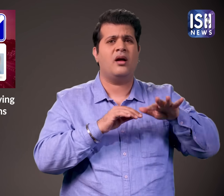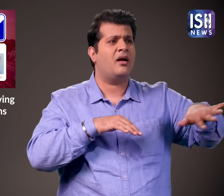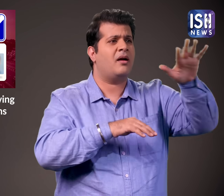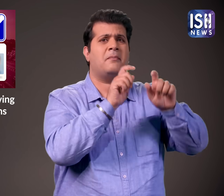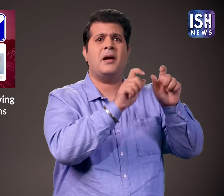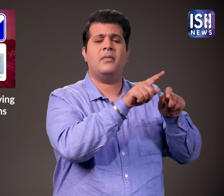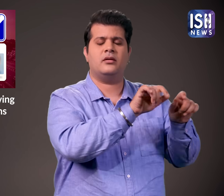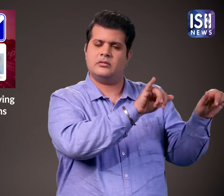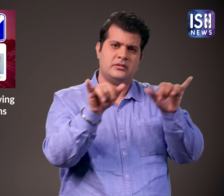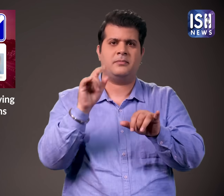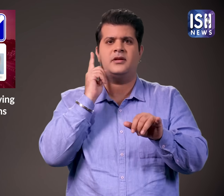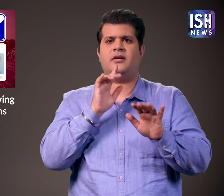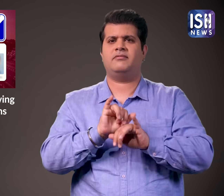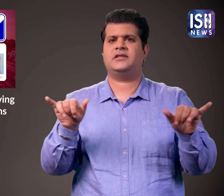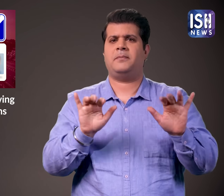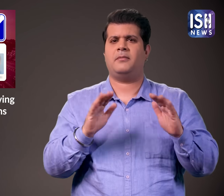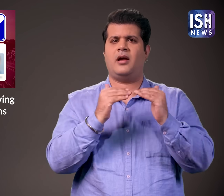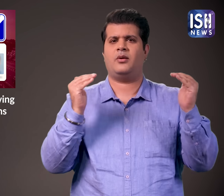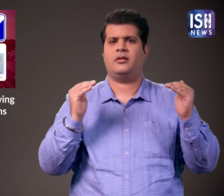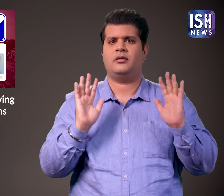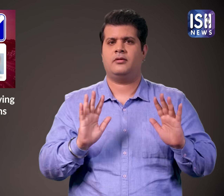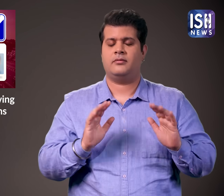Their vehicles should be considered as a normal vehicle.